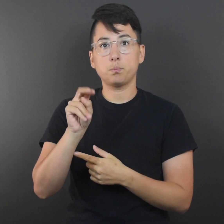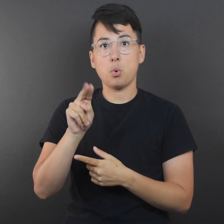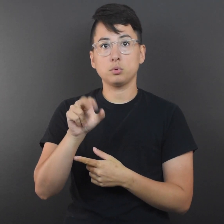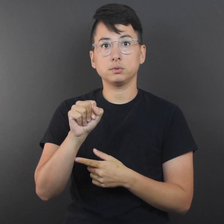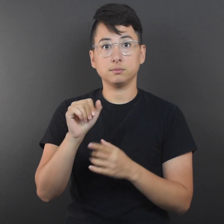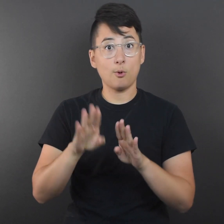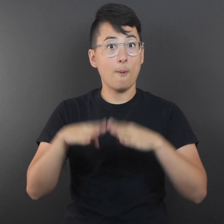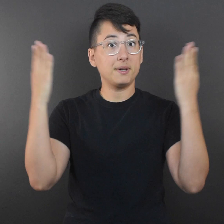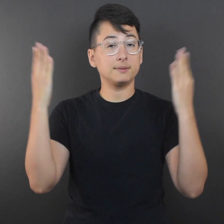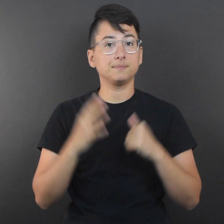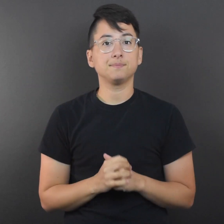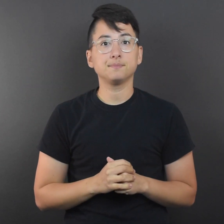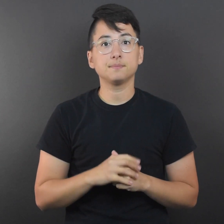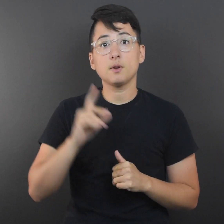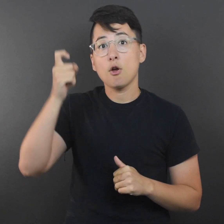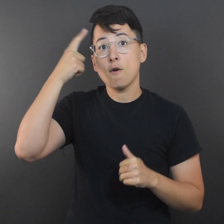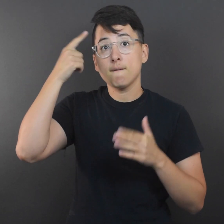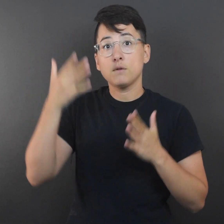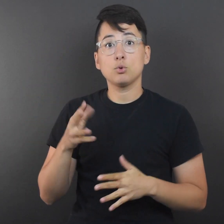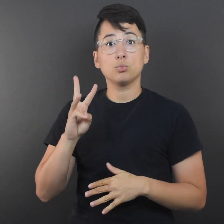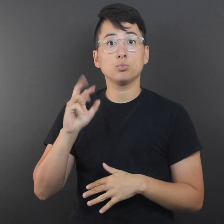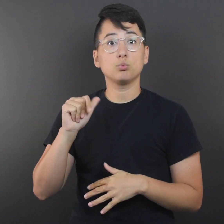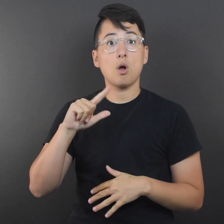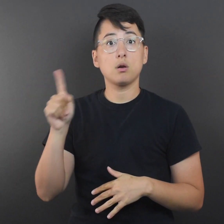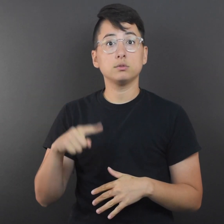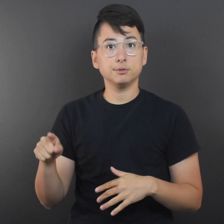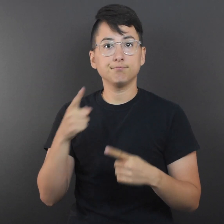Governor Tim Walz announced that veterans who served during the